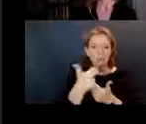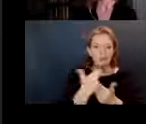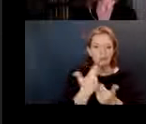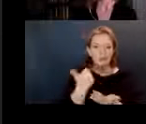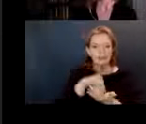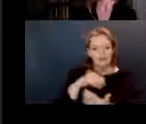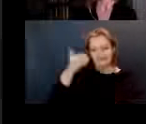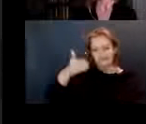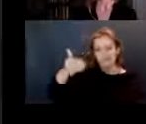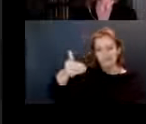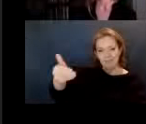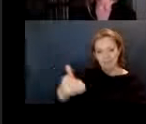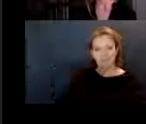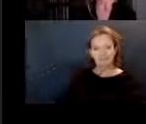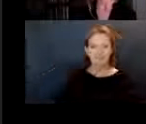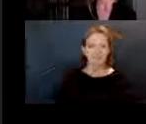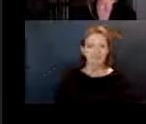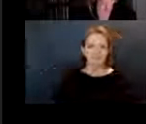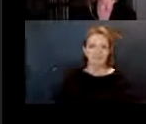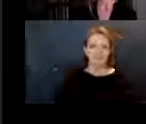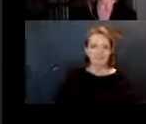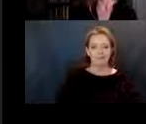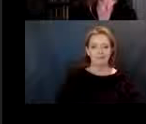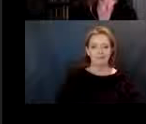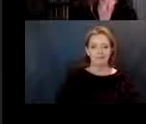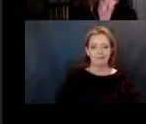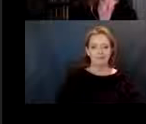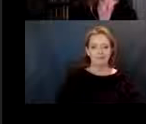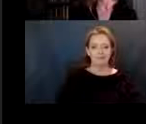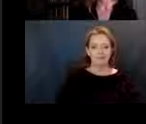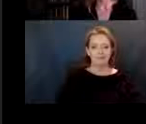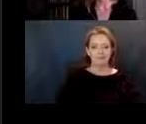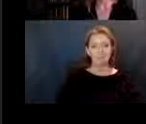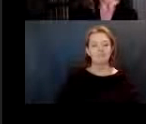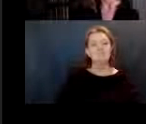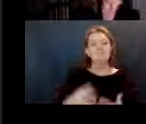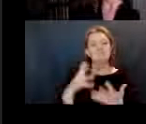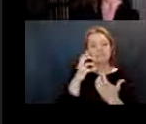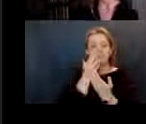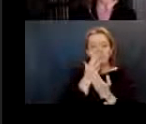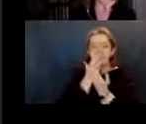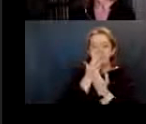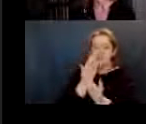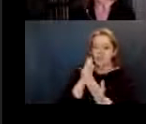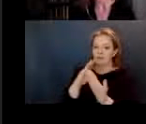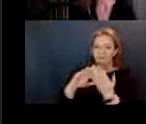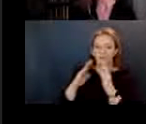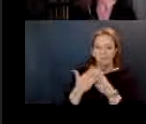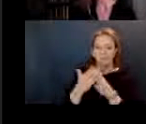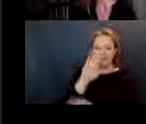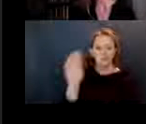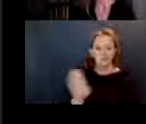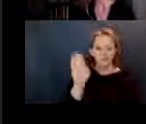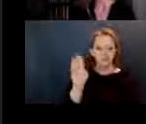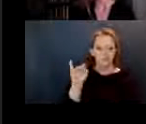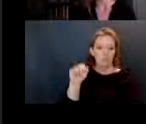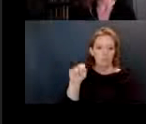I just want to start off by thanking the City of Boise for the ongoing support to the James